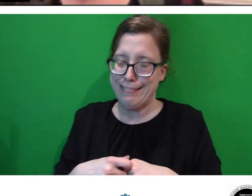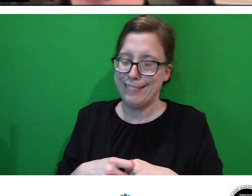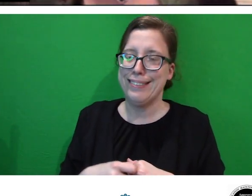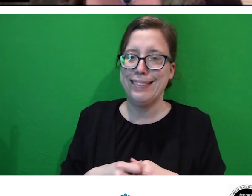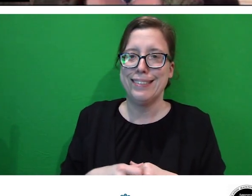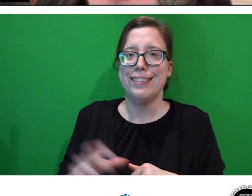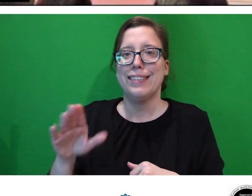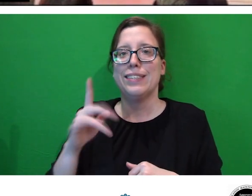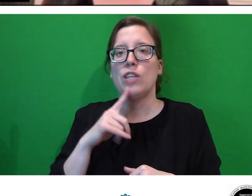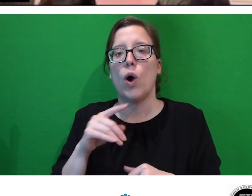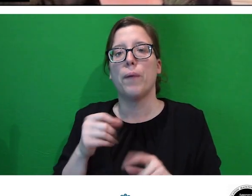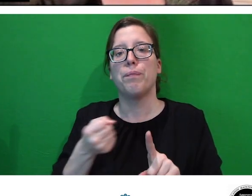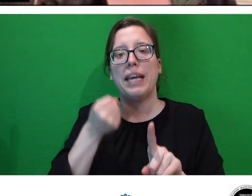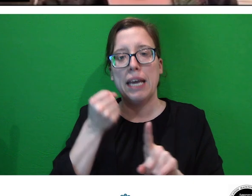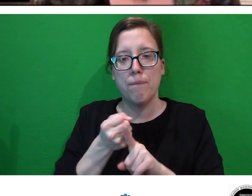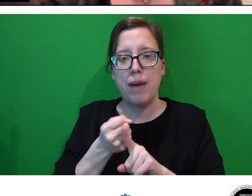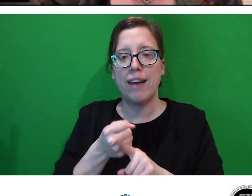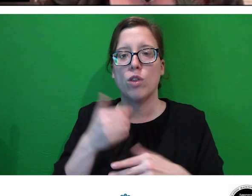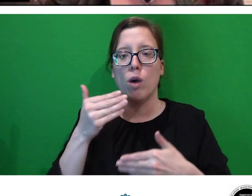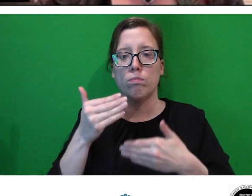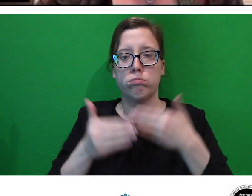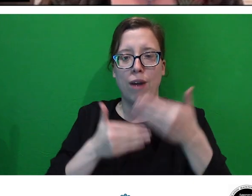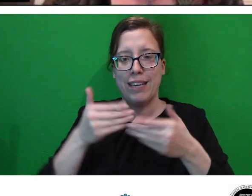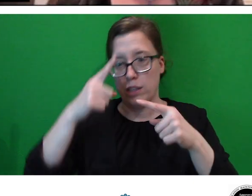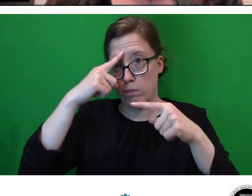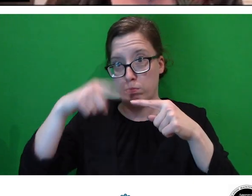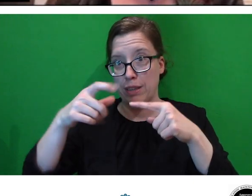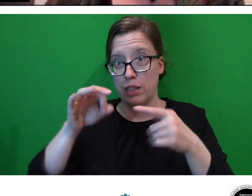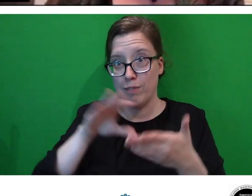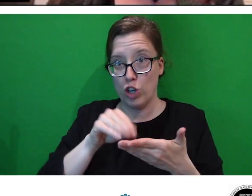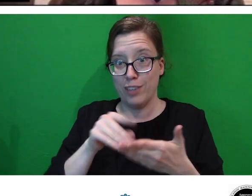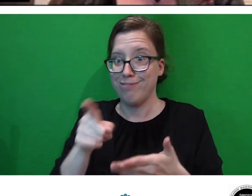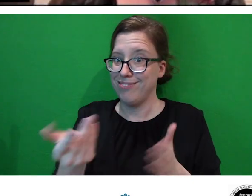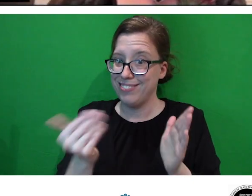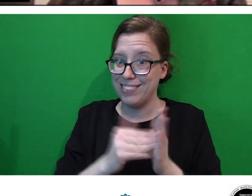Yeah, yeah. You're saying it better be the last part because we're running out of time.